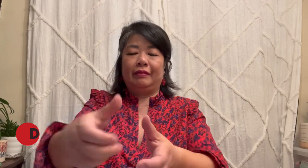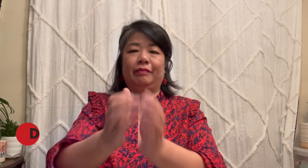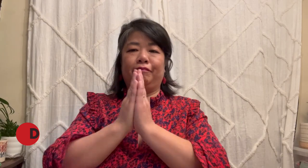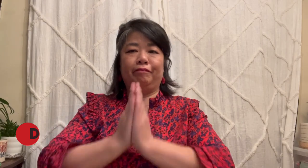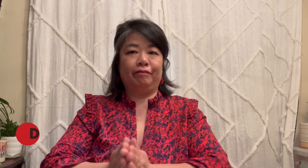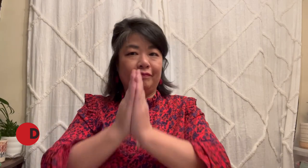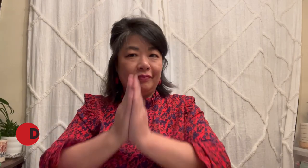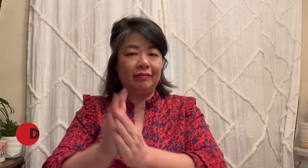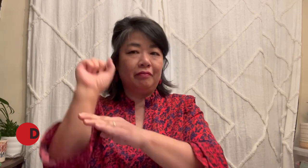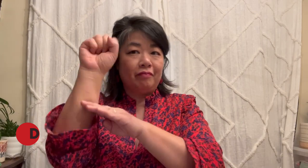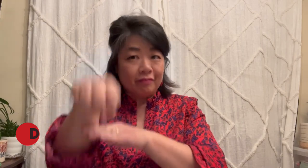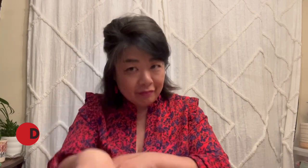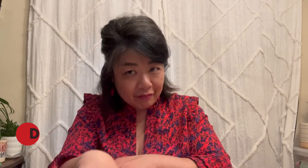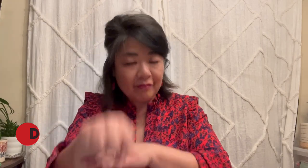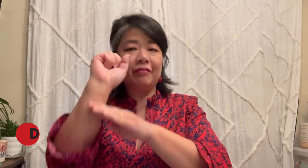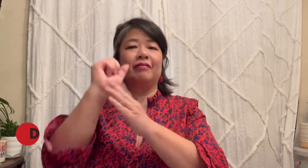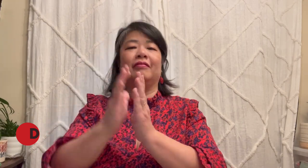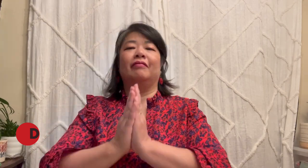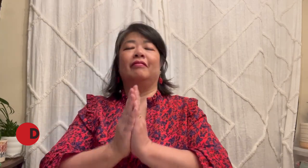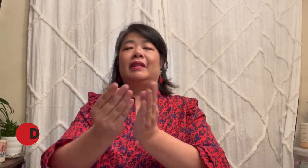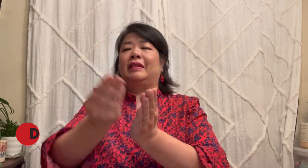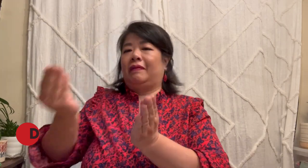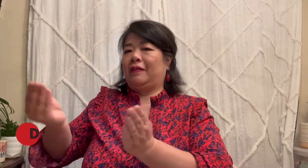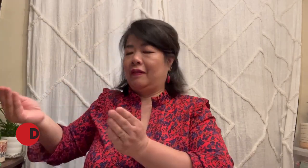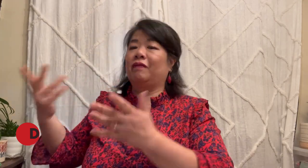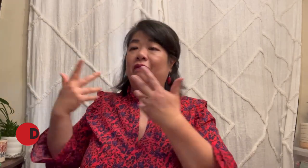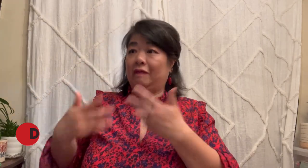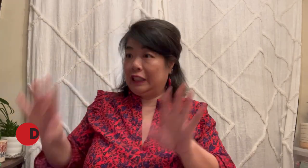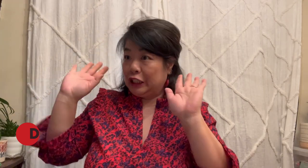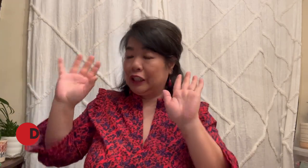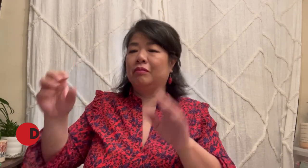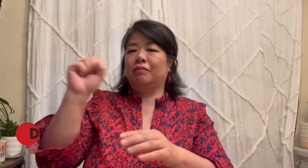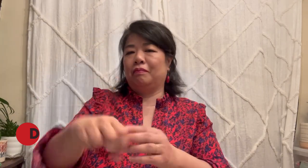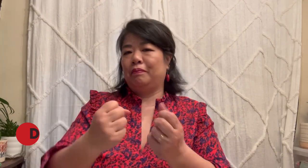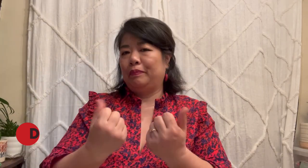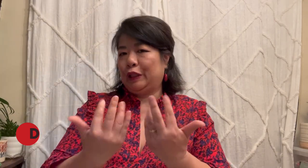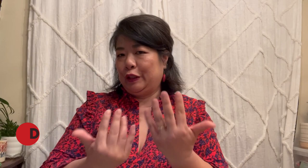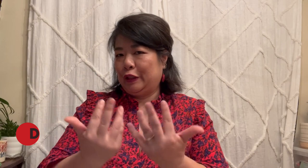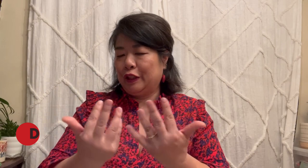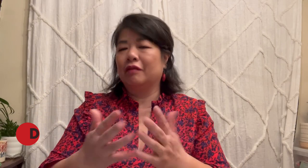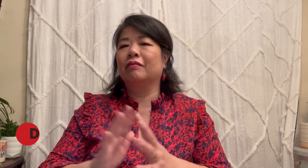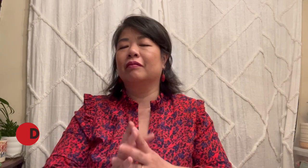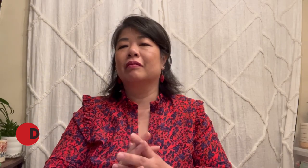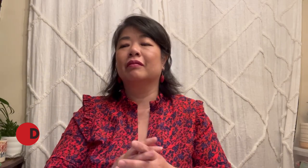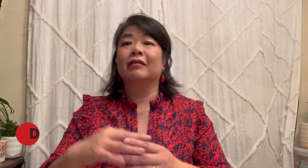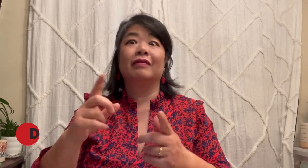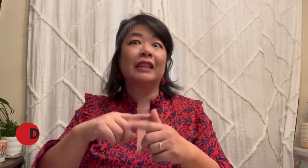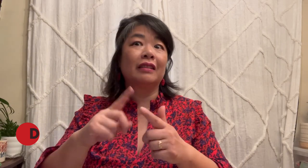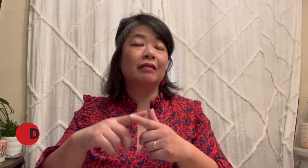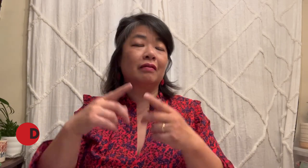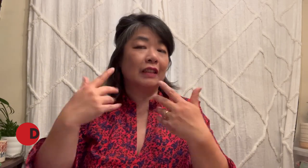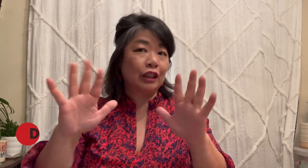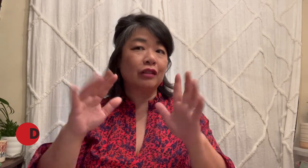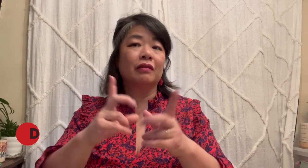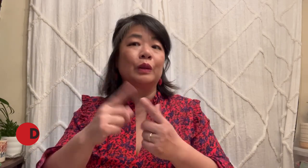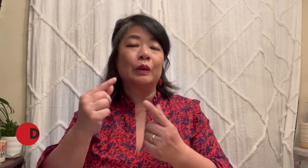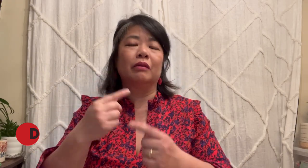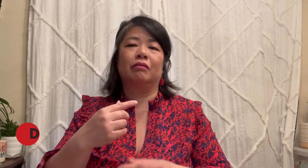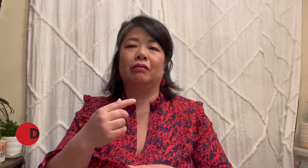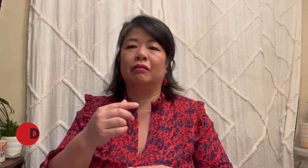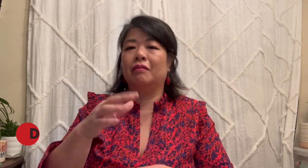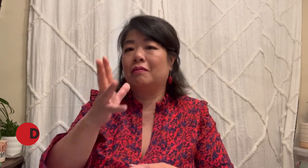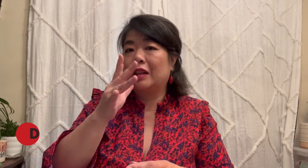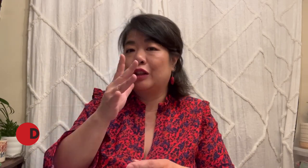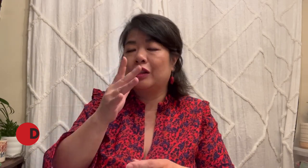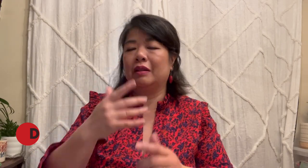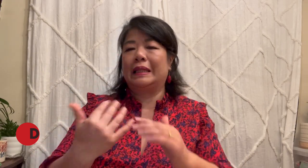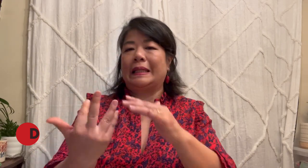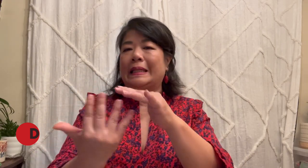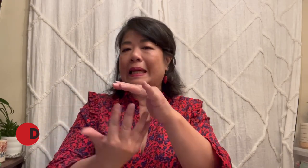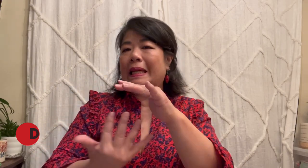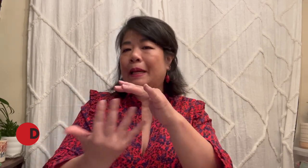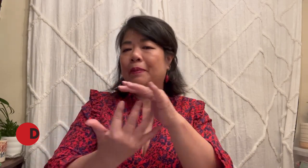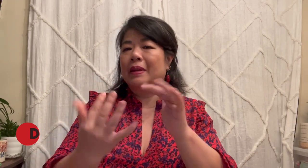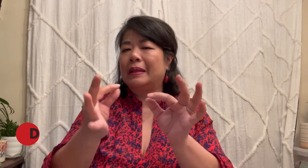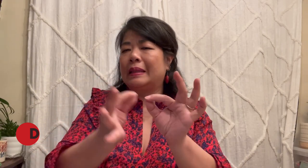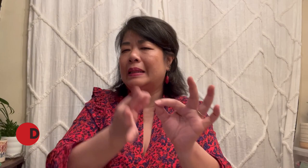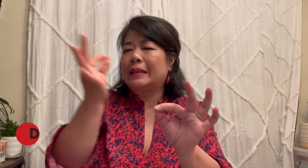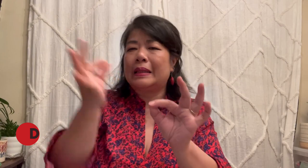three glasses and we’d pray. My mother would heat up simple vegetables,